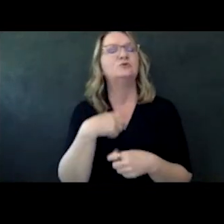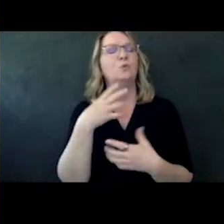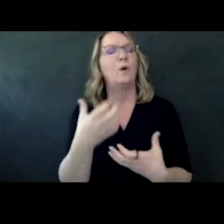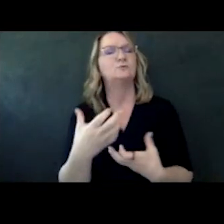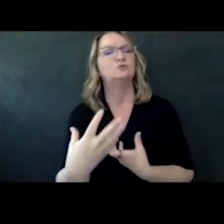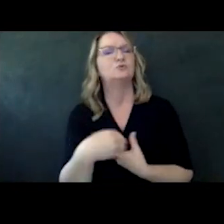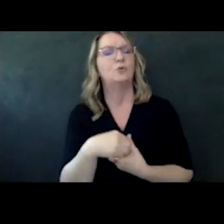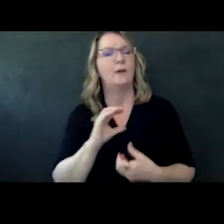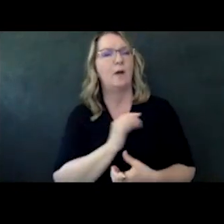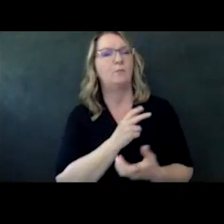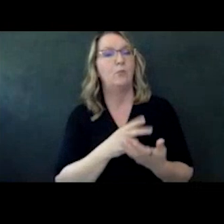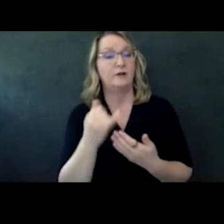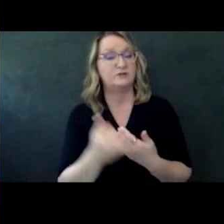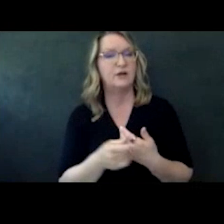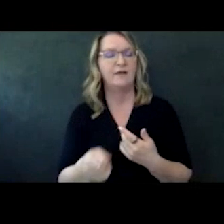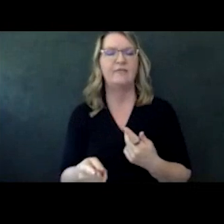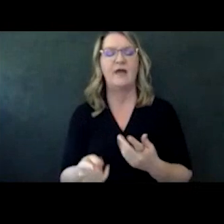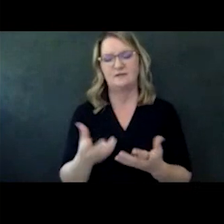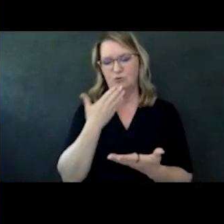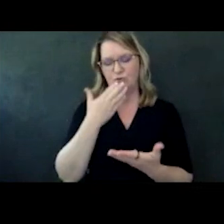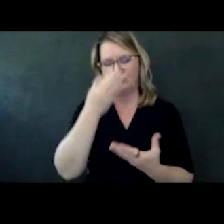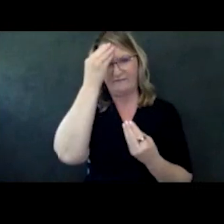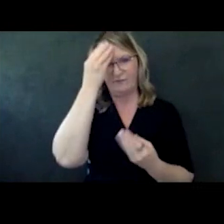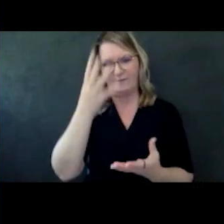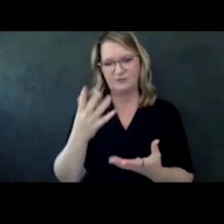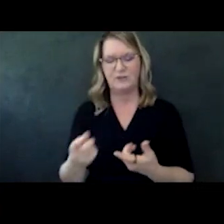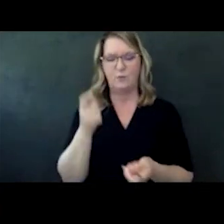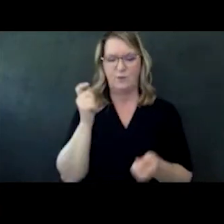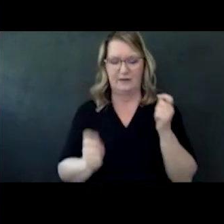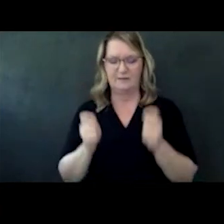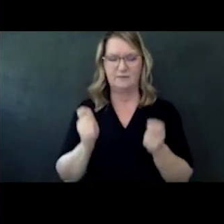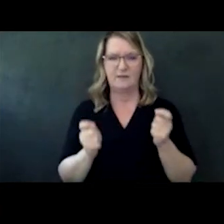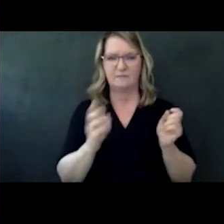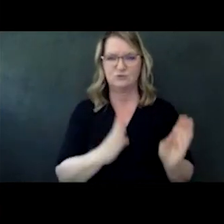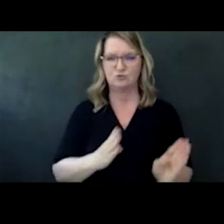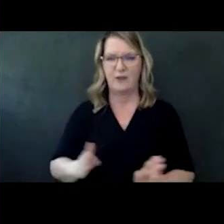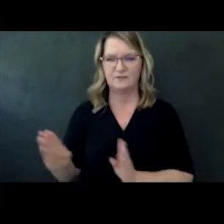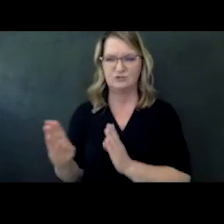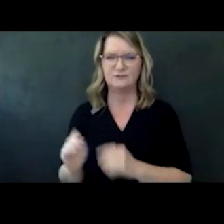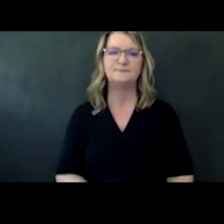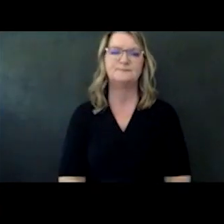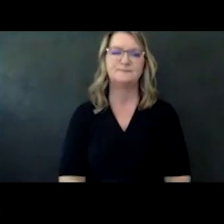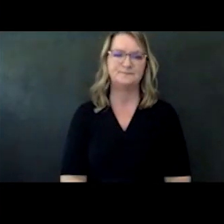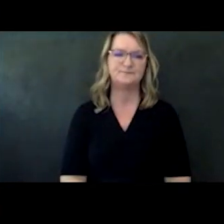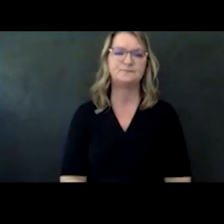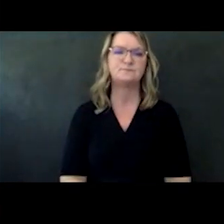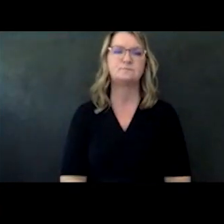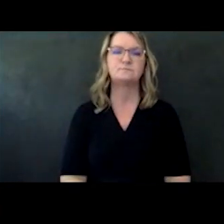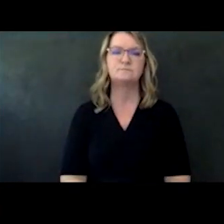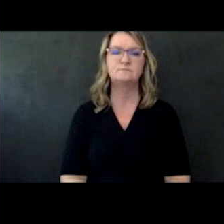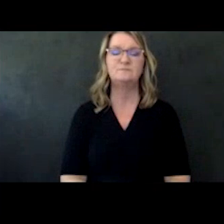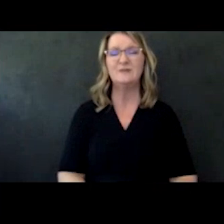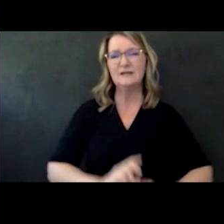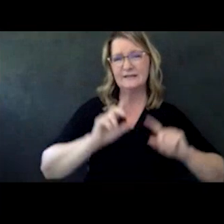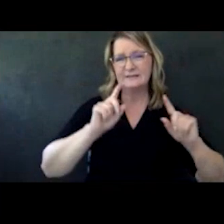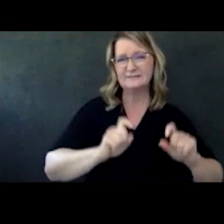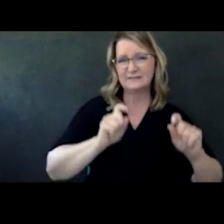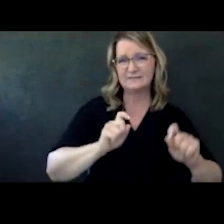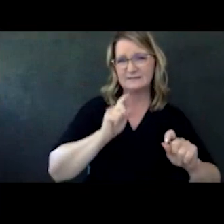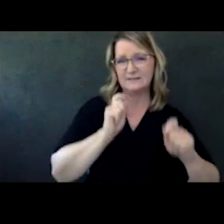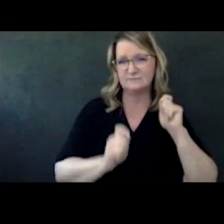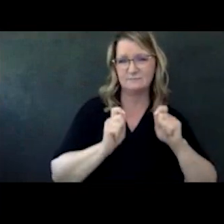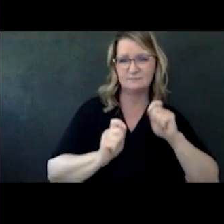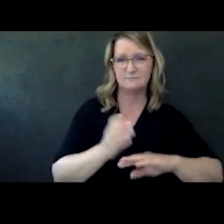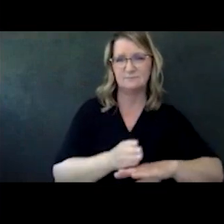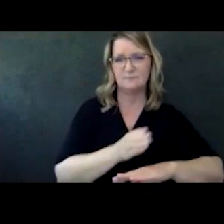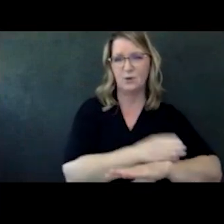can adapt and refine your outreach strategy. Slide 28, testing and refining your strategy. To test or